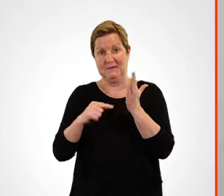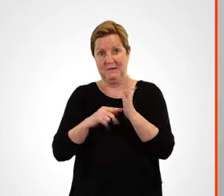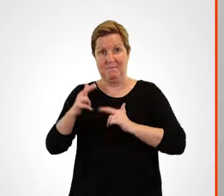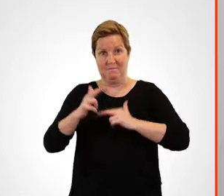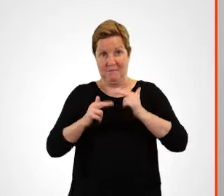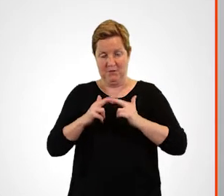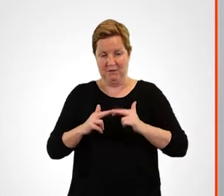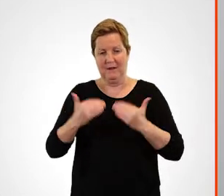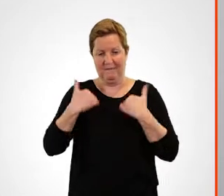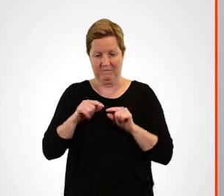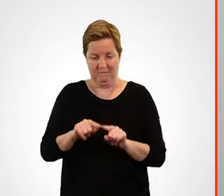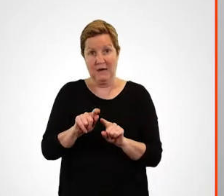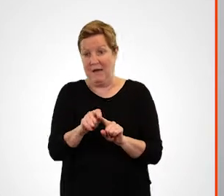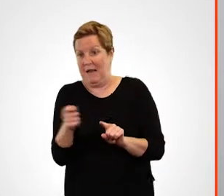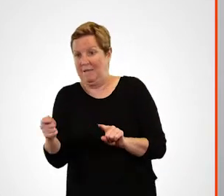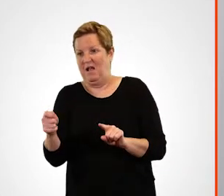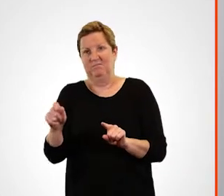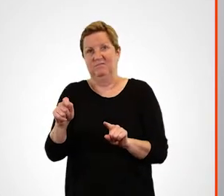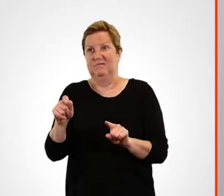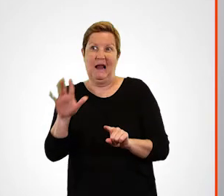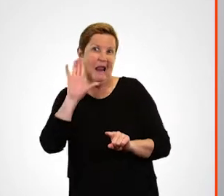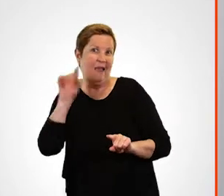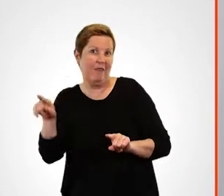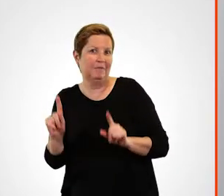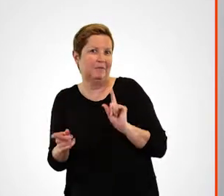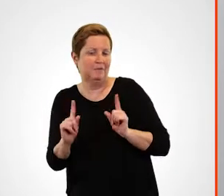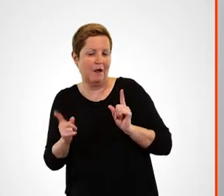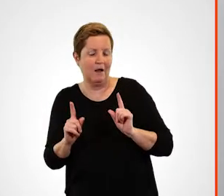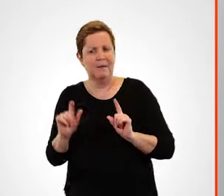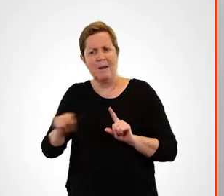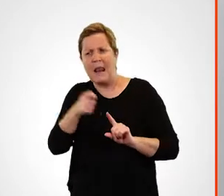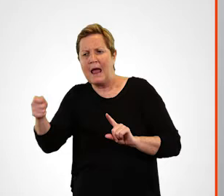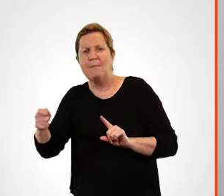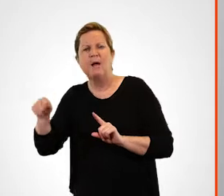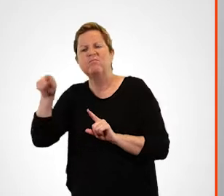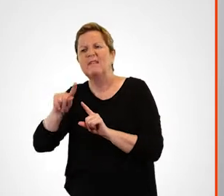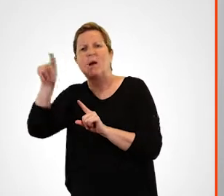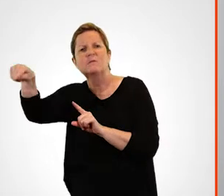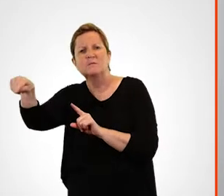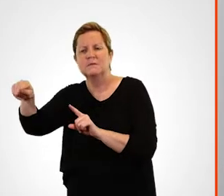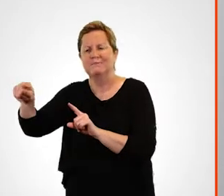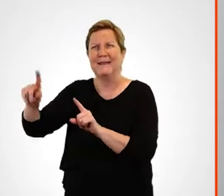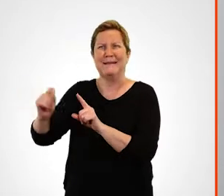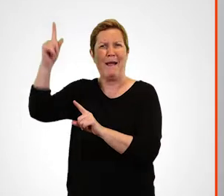and my neighbour was out on their balcony and something happened, some kind of ruckus upstairs,